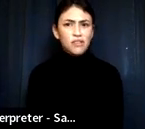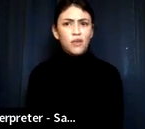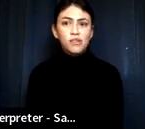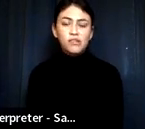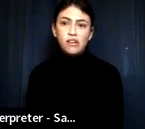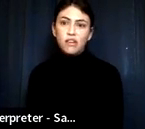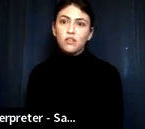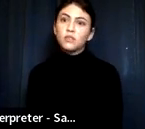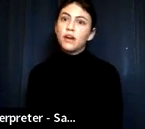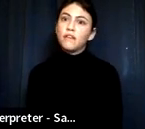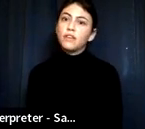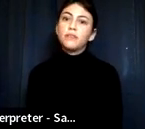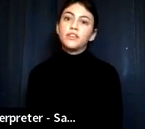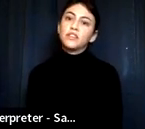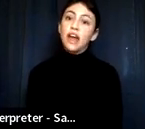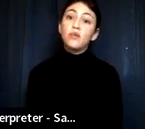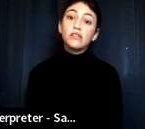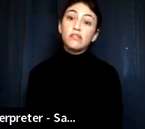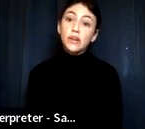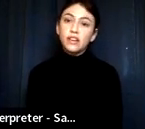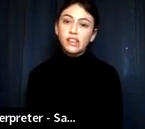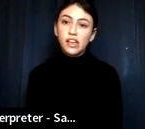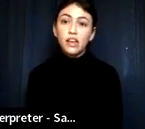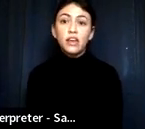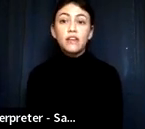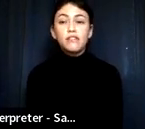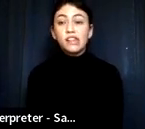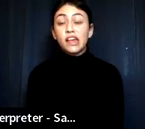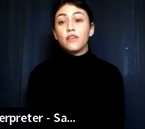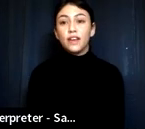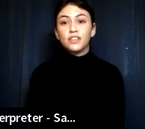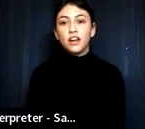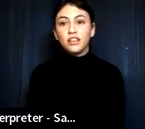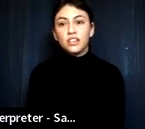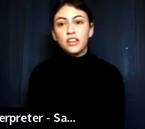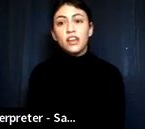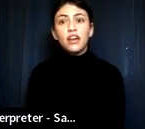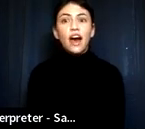So that was a huge part of deprivation that I was experiencing since I arrived college.